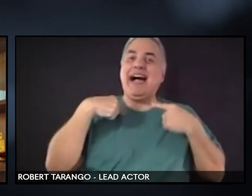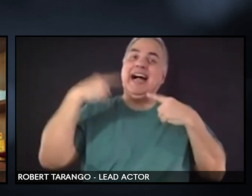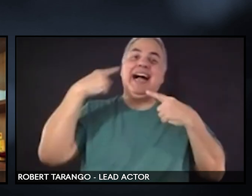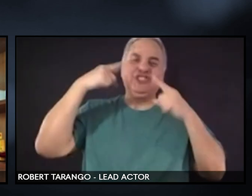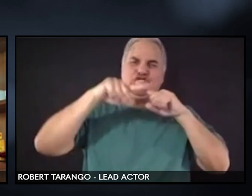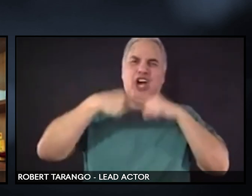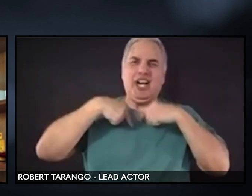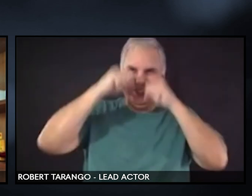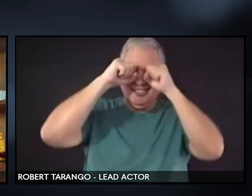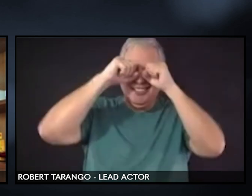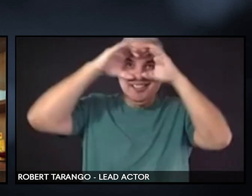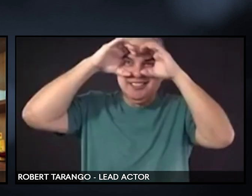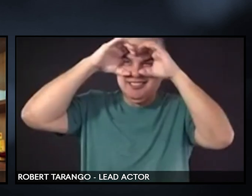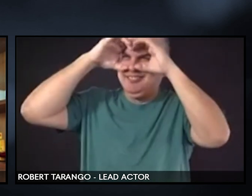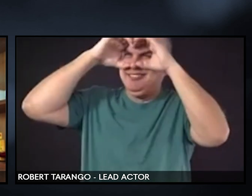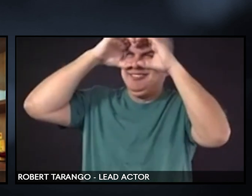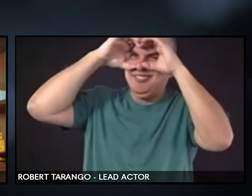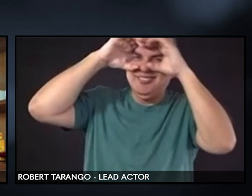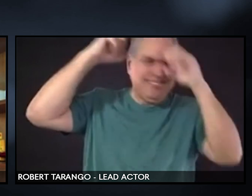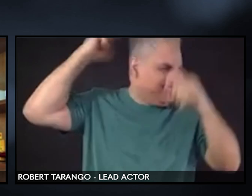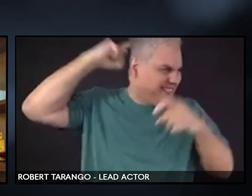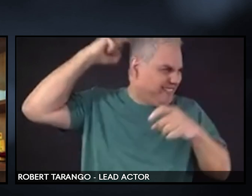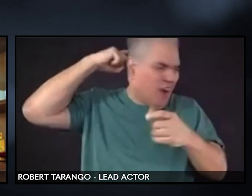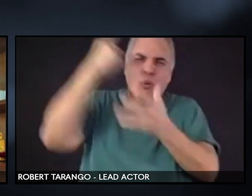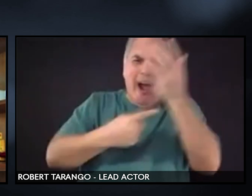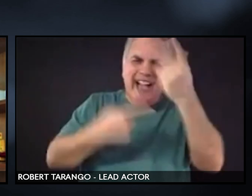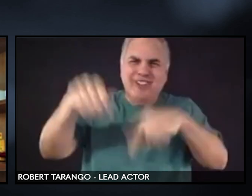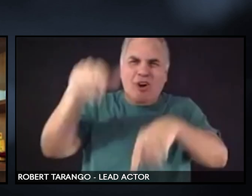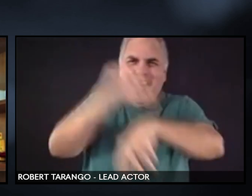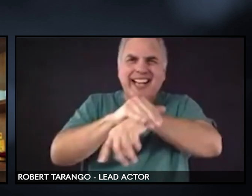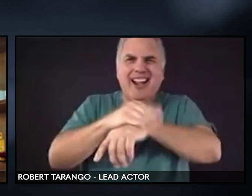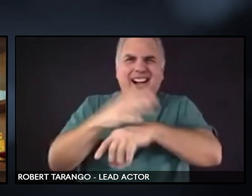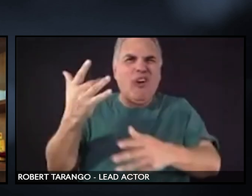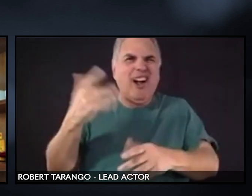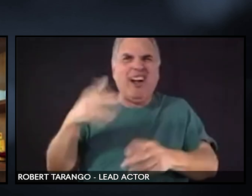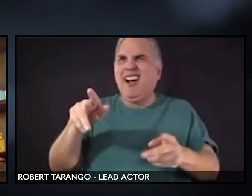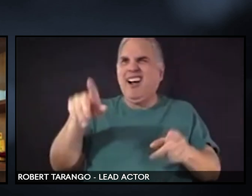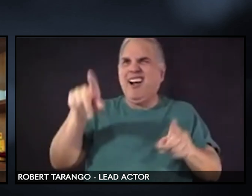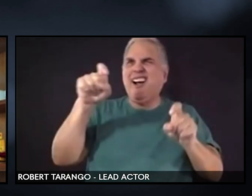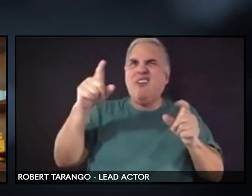building. And I had to give my eyes a couple of minutes to adjust, coming out